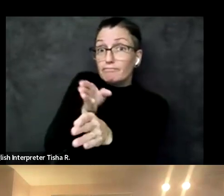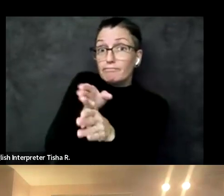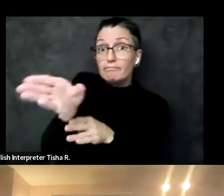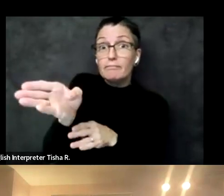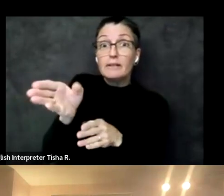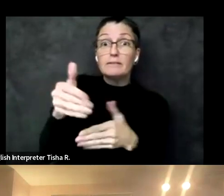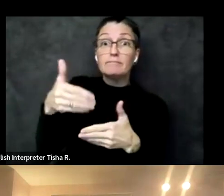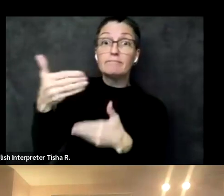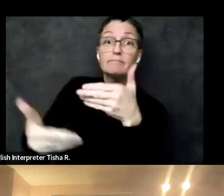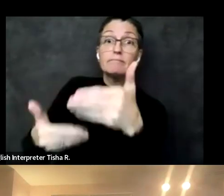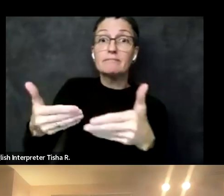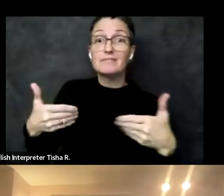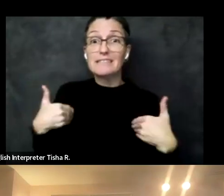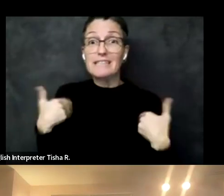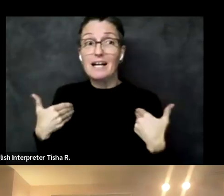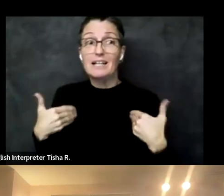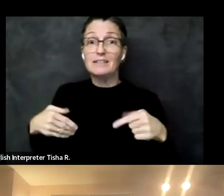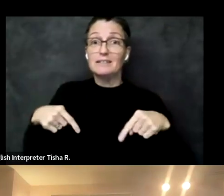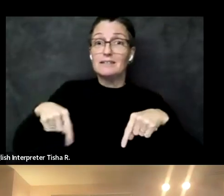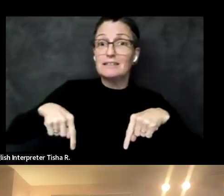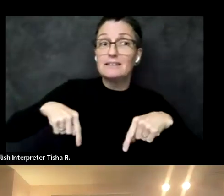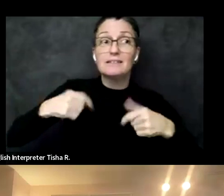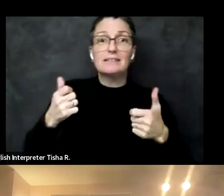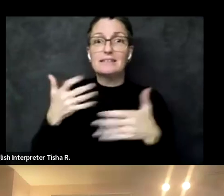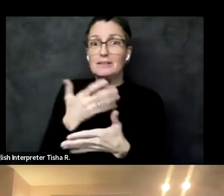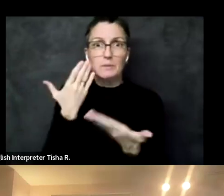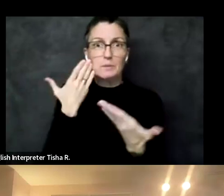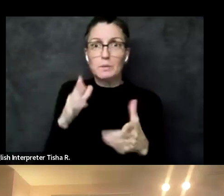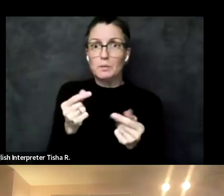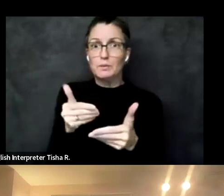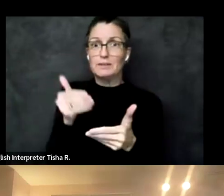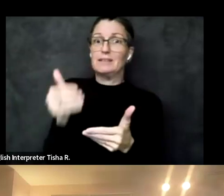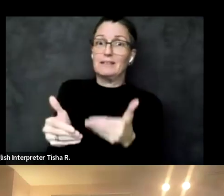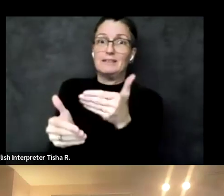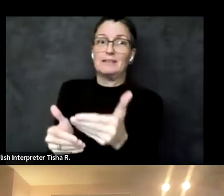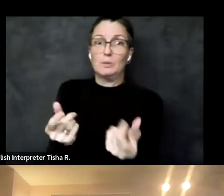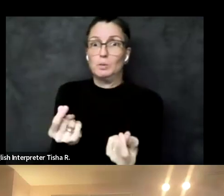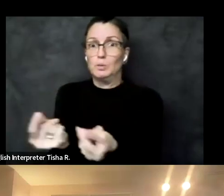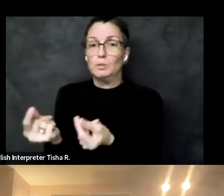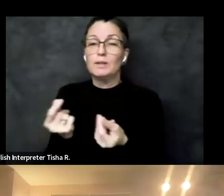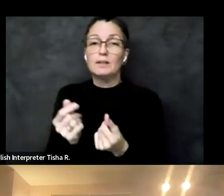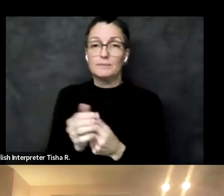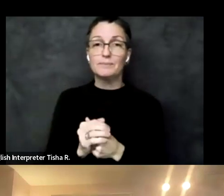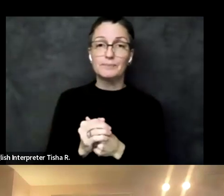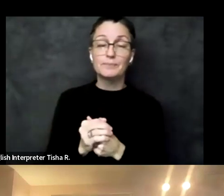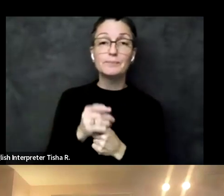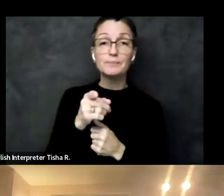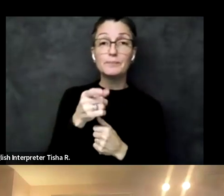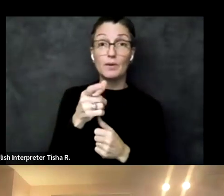When you're young, you don't know what step to take. You also, when you're, when you have a disability, you don't know